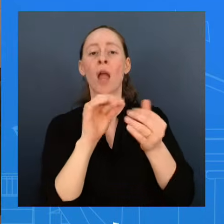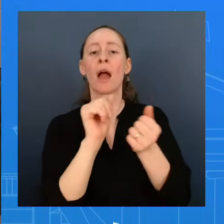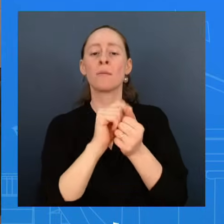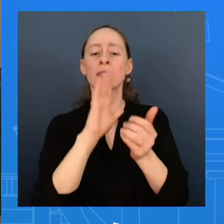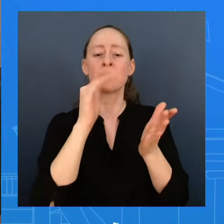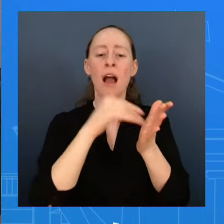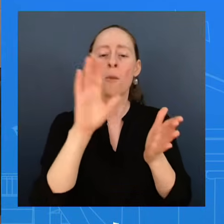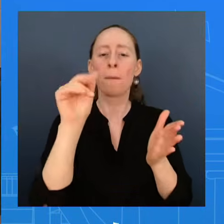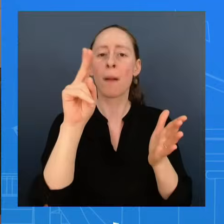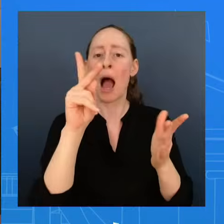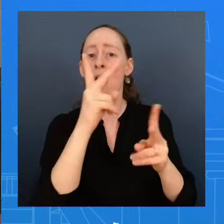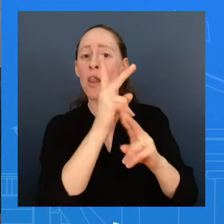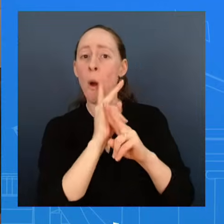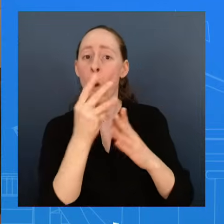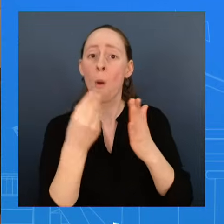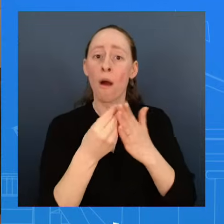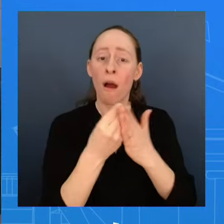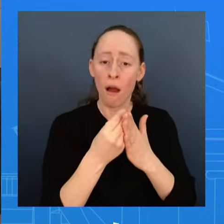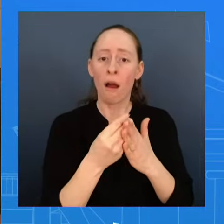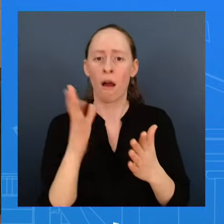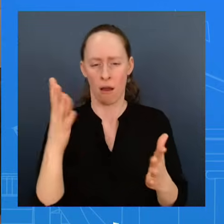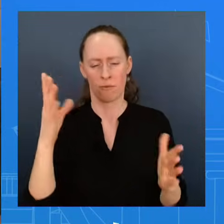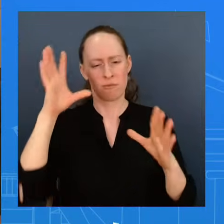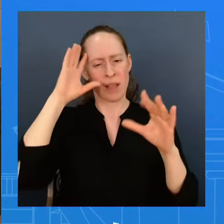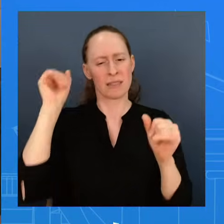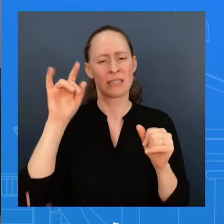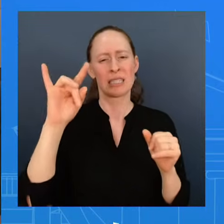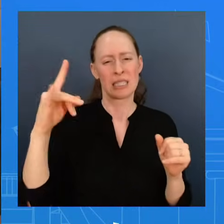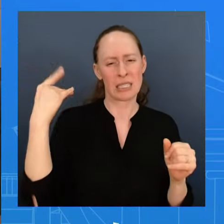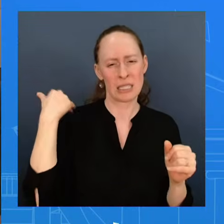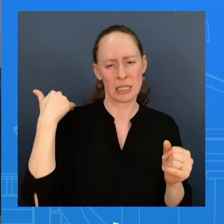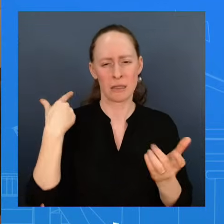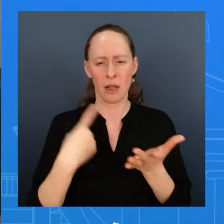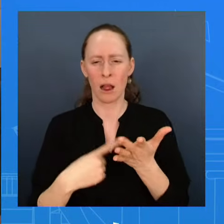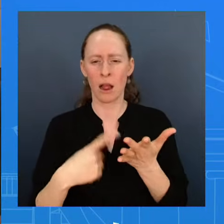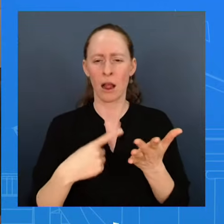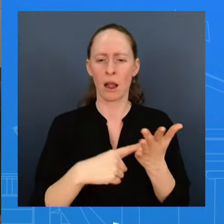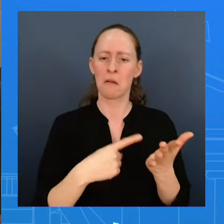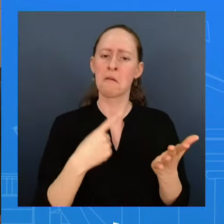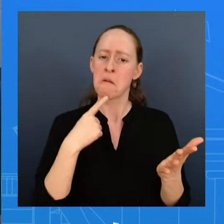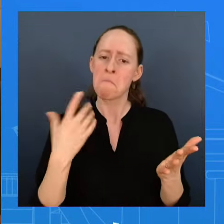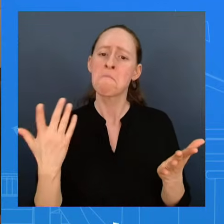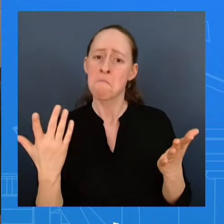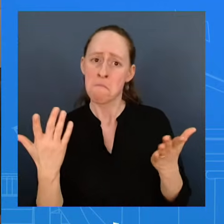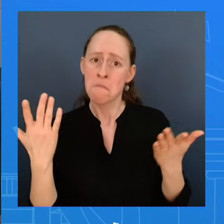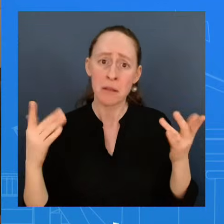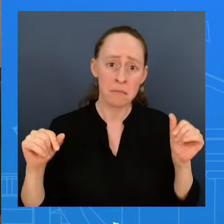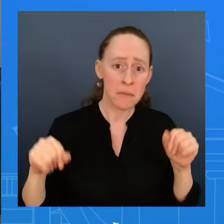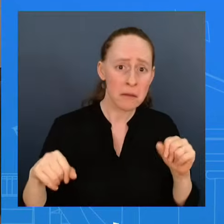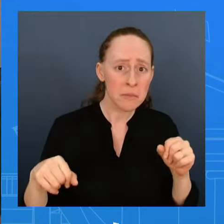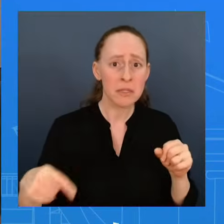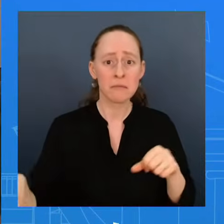in recent months -- twice at least -- talked about the direction of interest rates. I want to clarify: What is the administration's position on -- Ms. Jean-Pierre: Yeah.